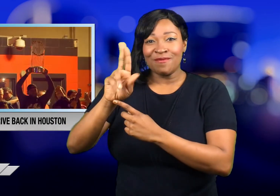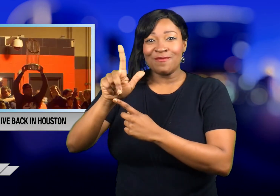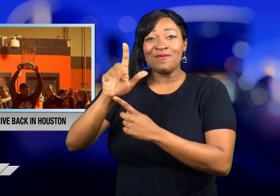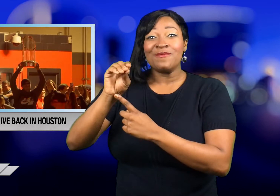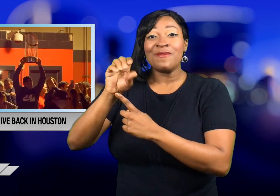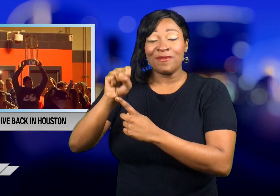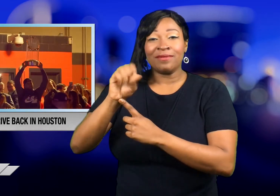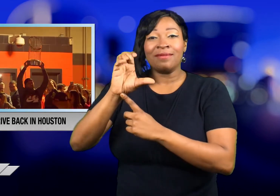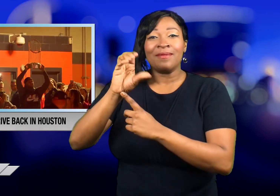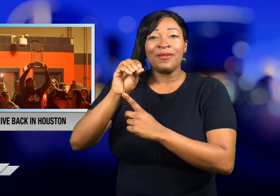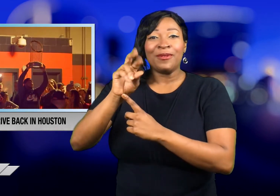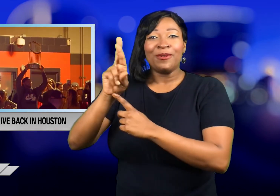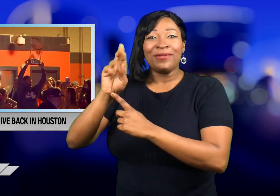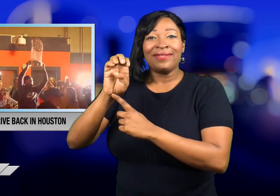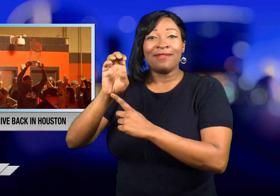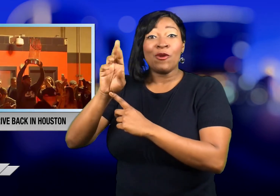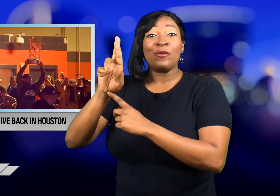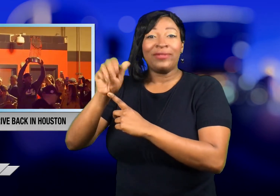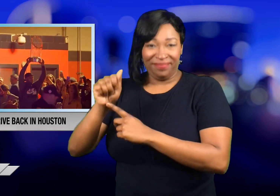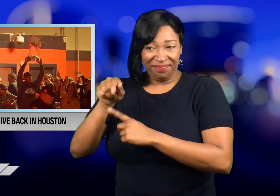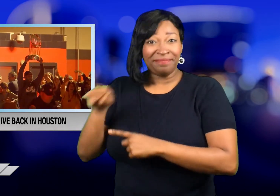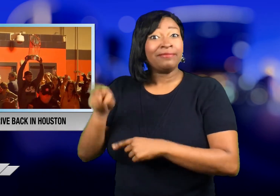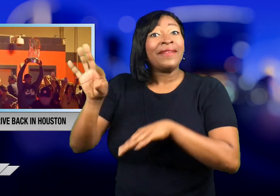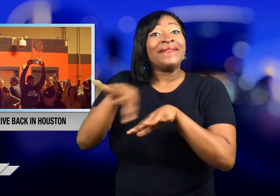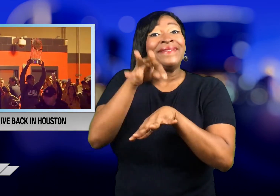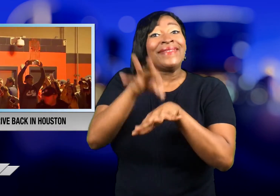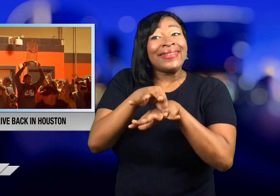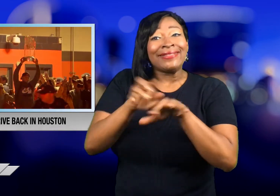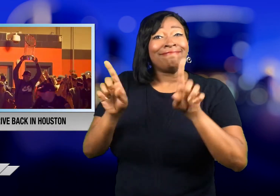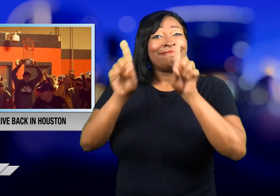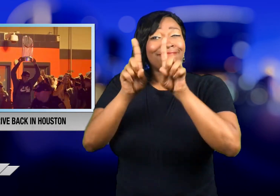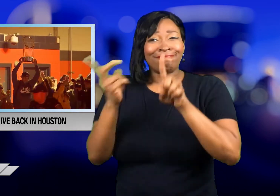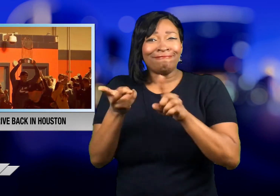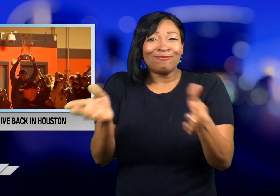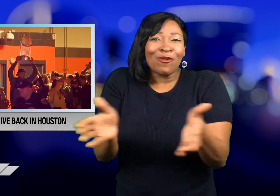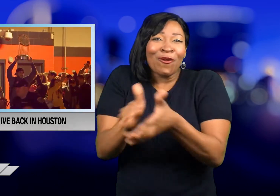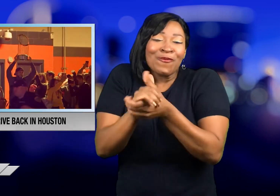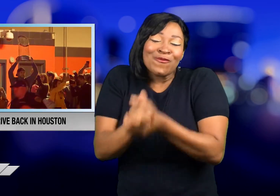Cabrera walked hand in hand